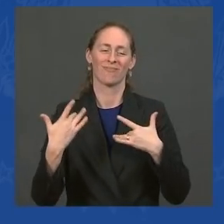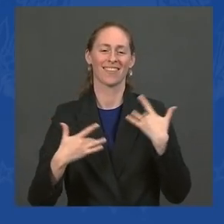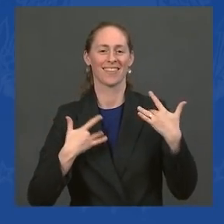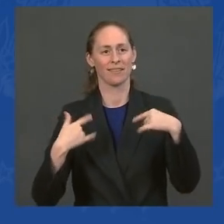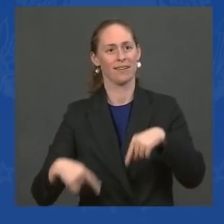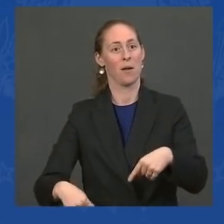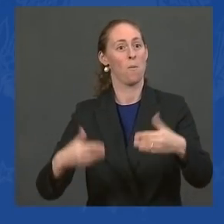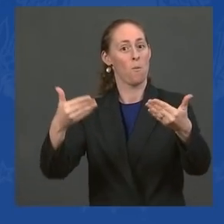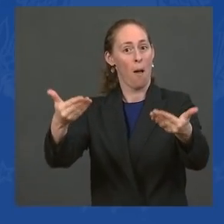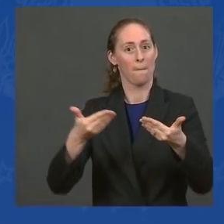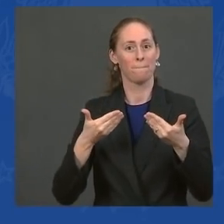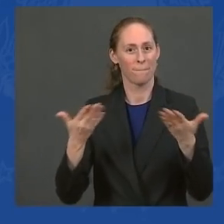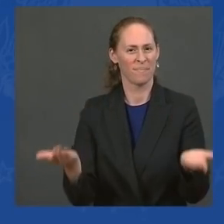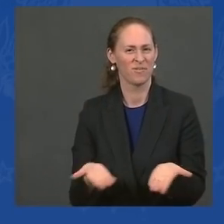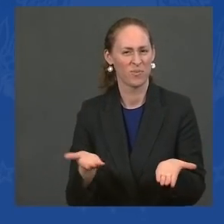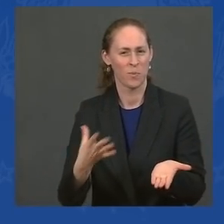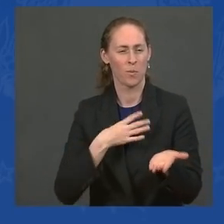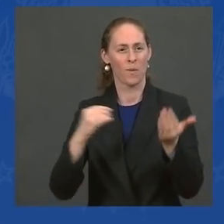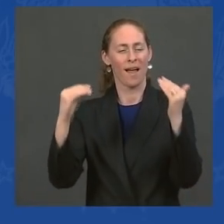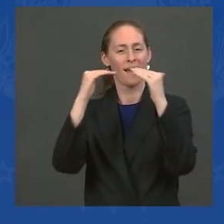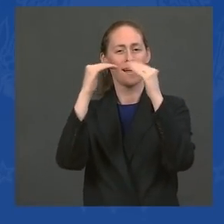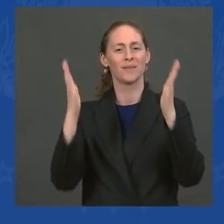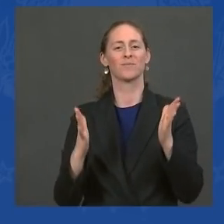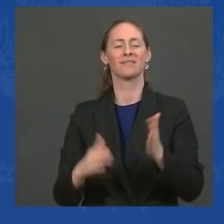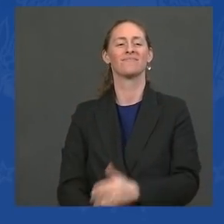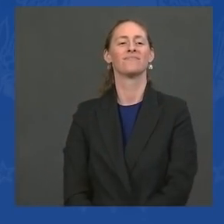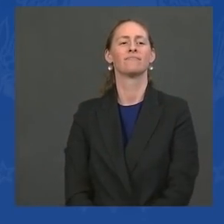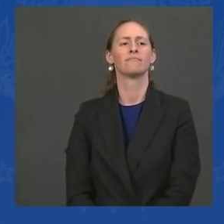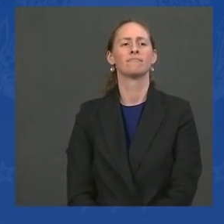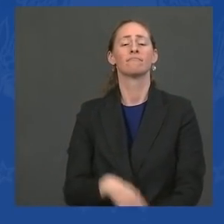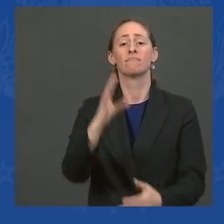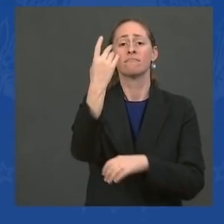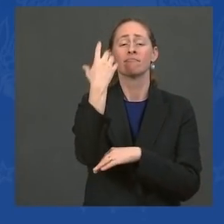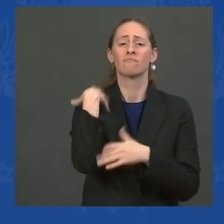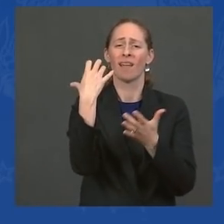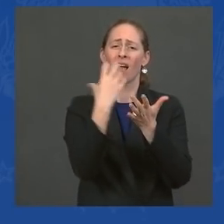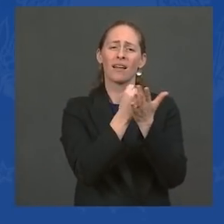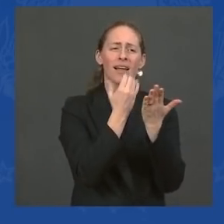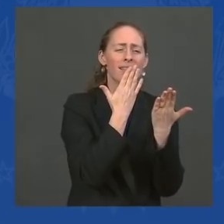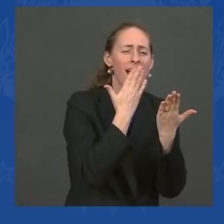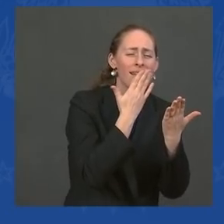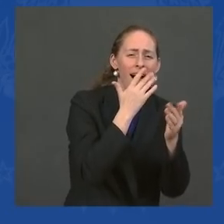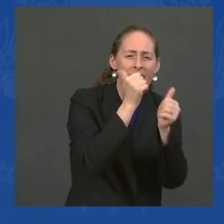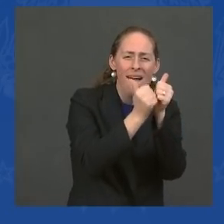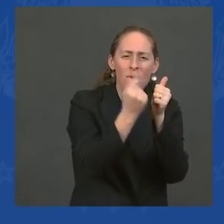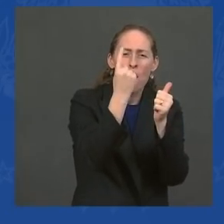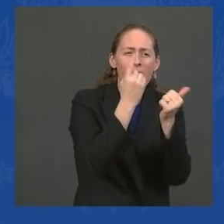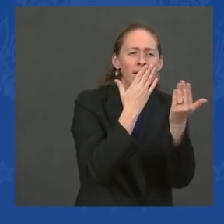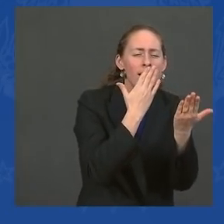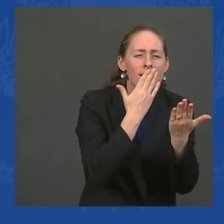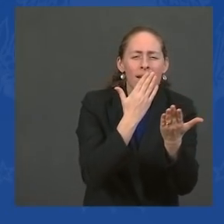and I also want to thank you, each and every one of you, from tribal leaders to business leaders